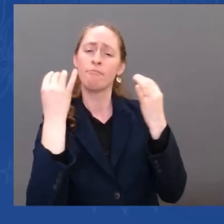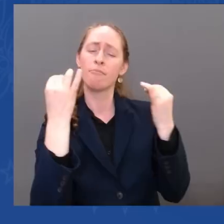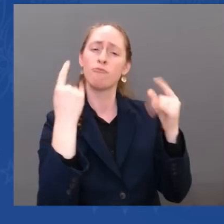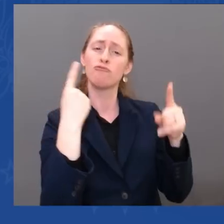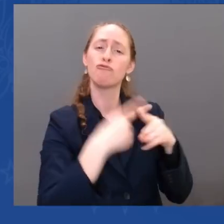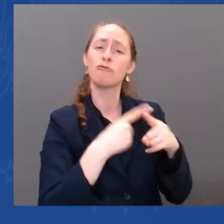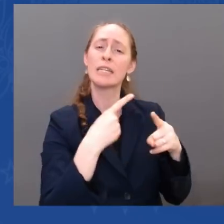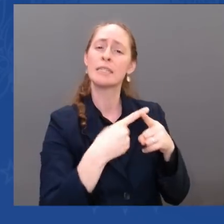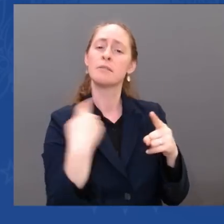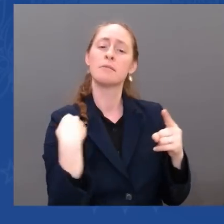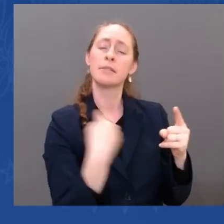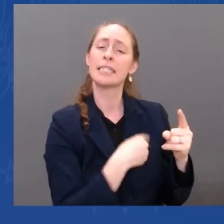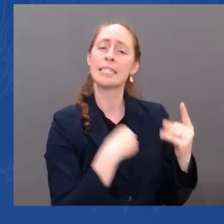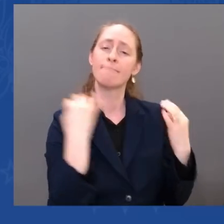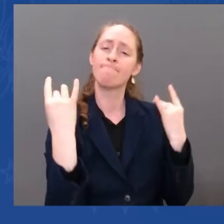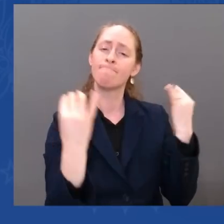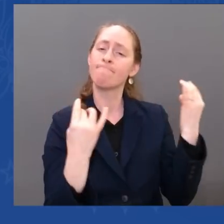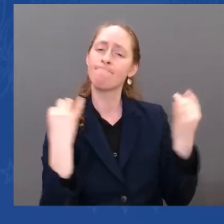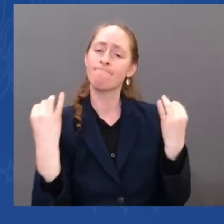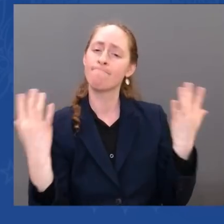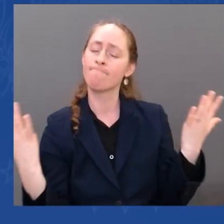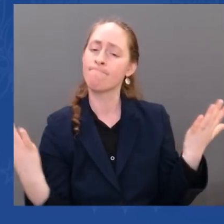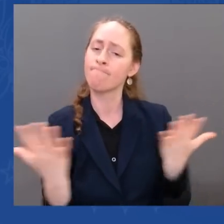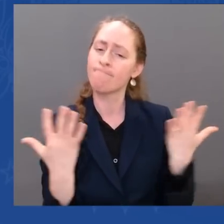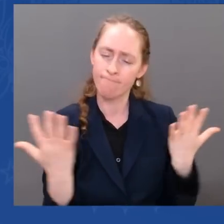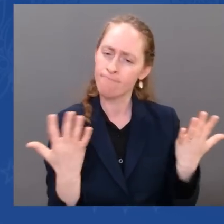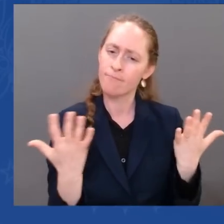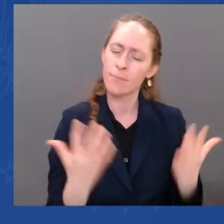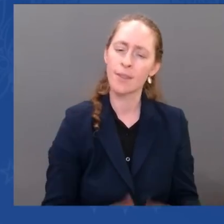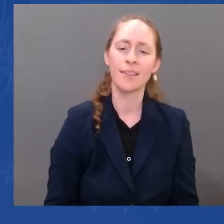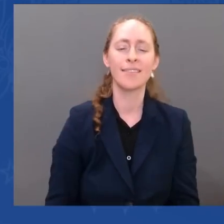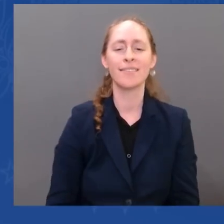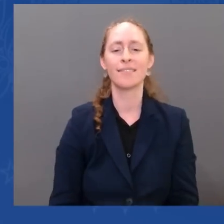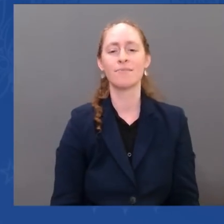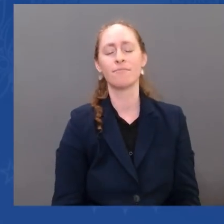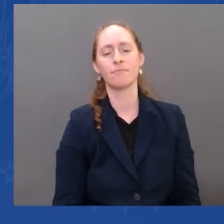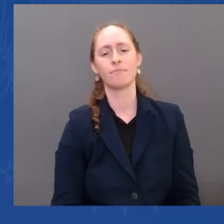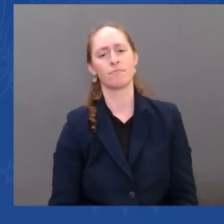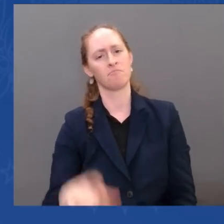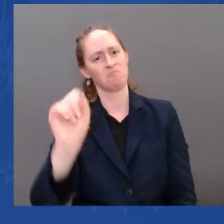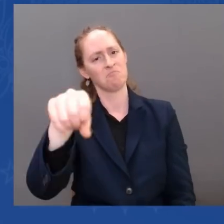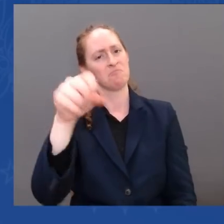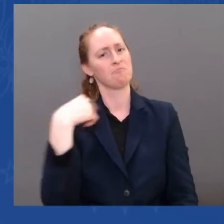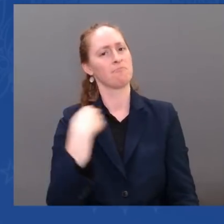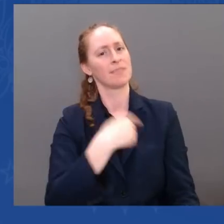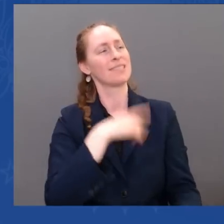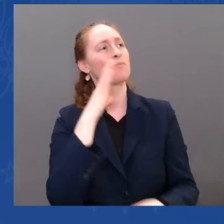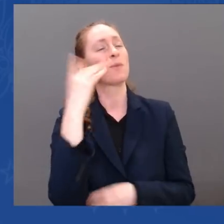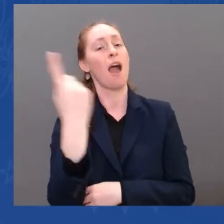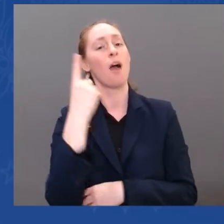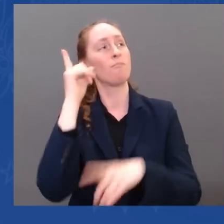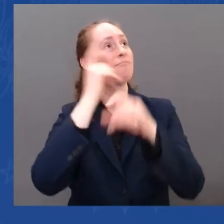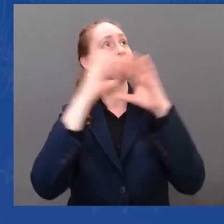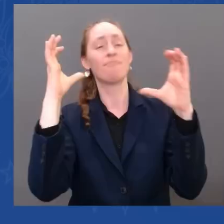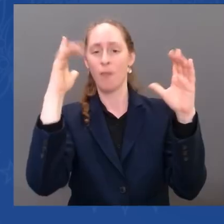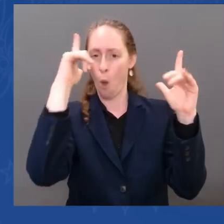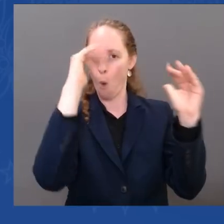"A strong hope," he said, "is entertained that these people will recover their independence